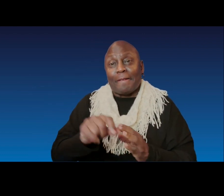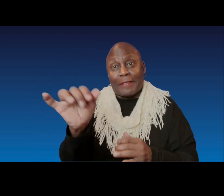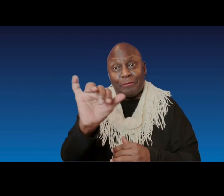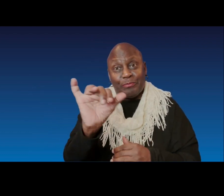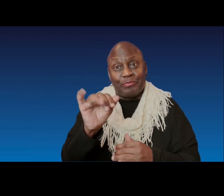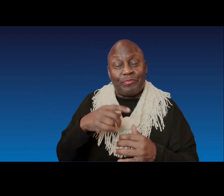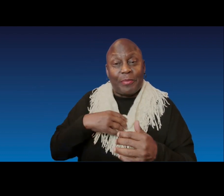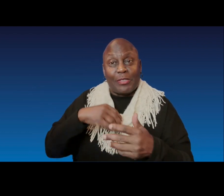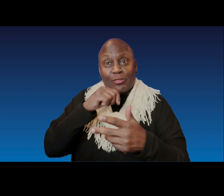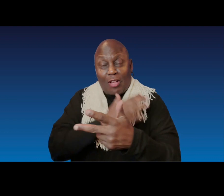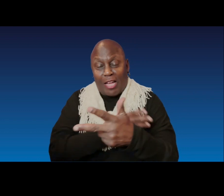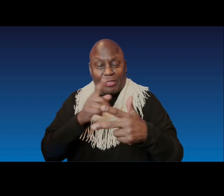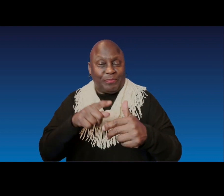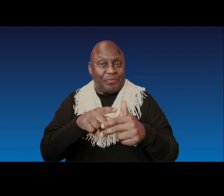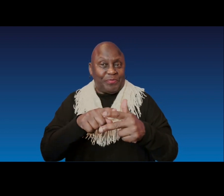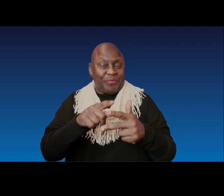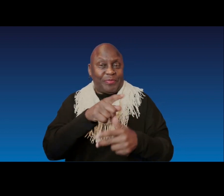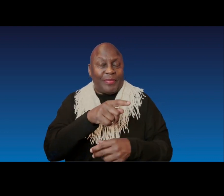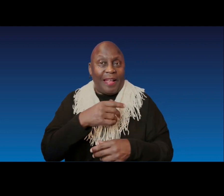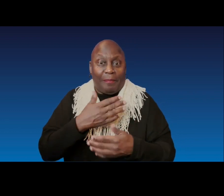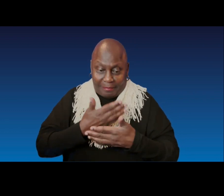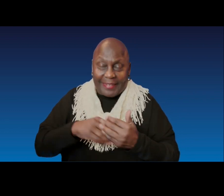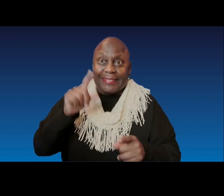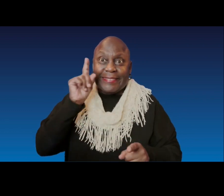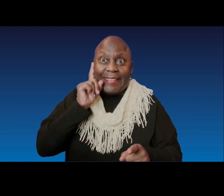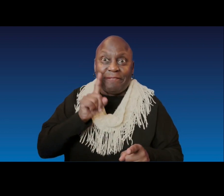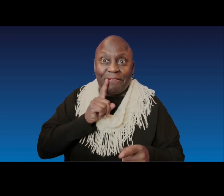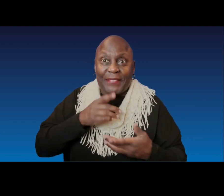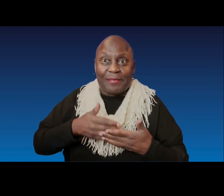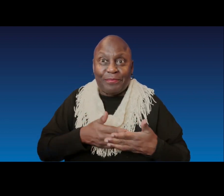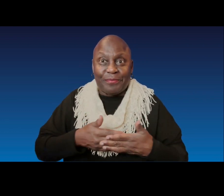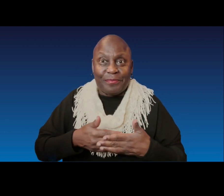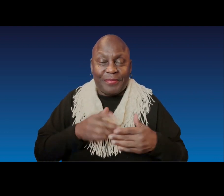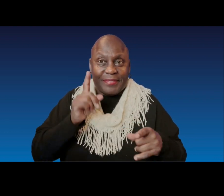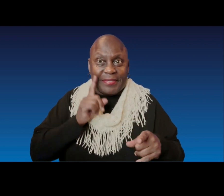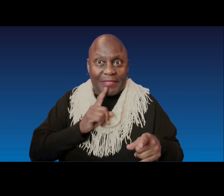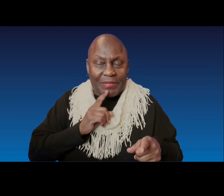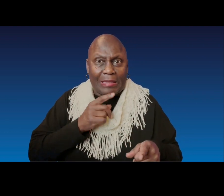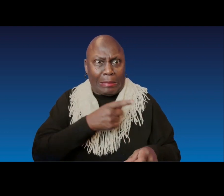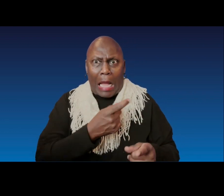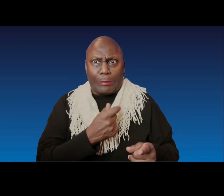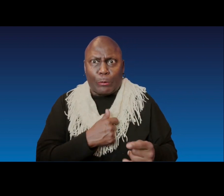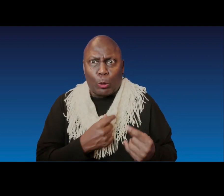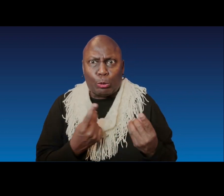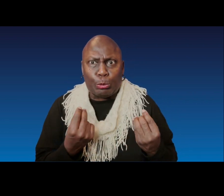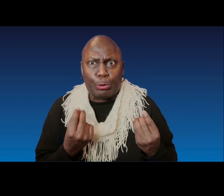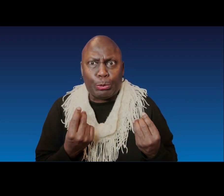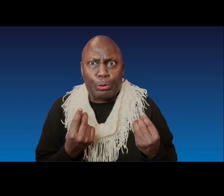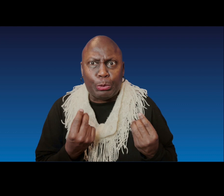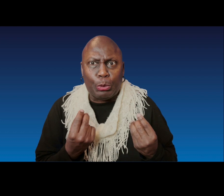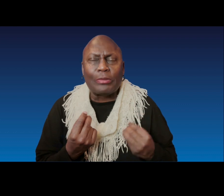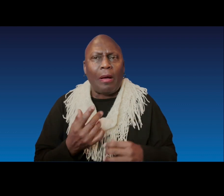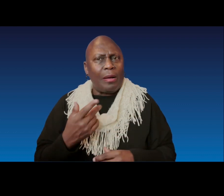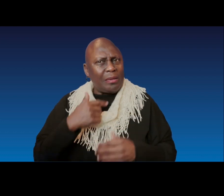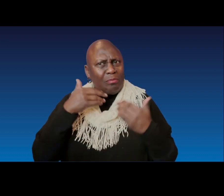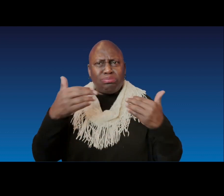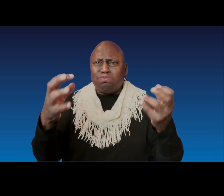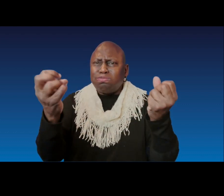So it's important for you to continually expose your parents, friends, families to the importance of using sign language.